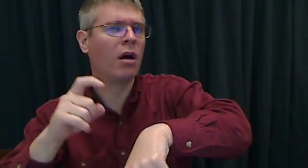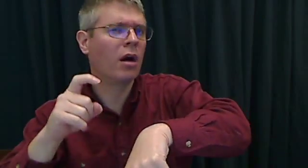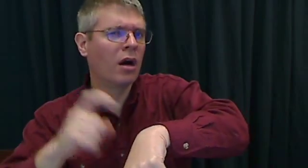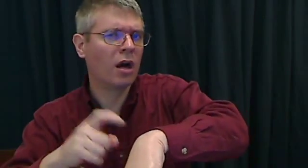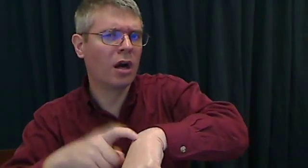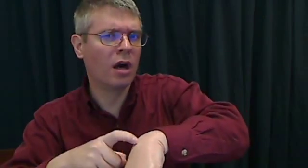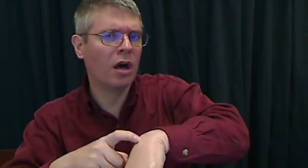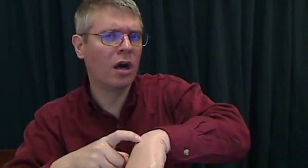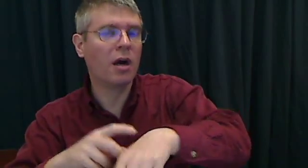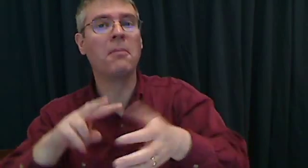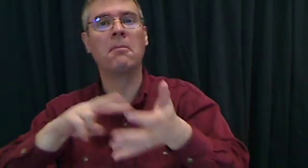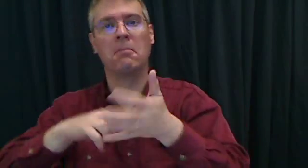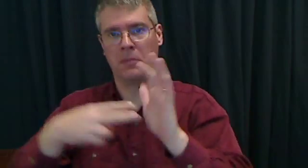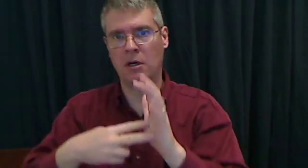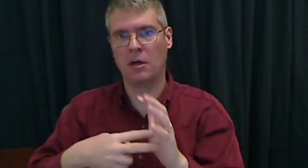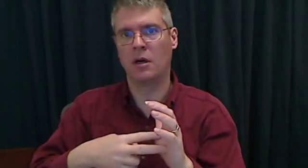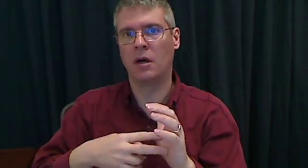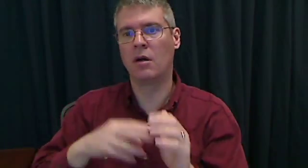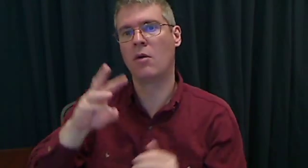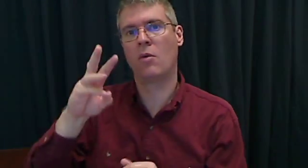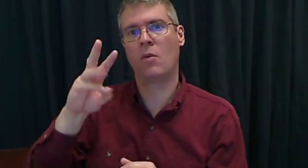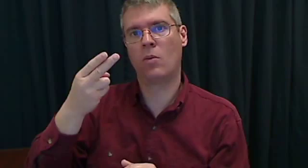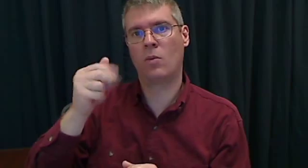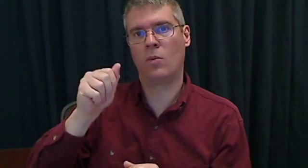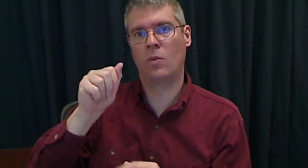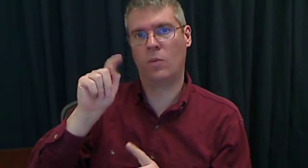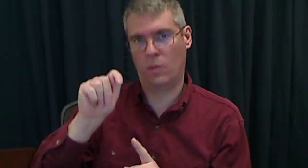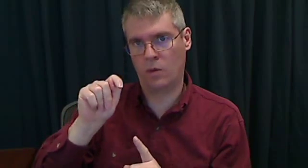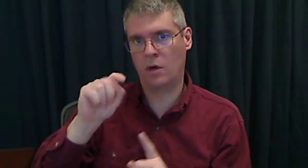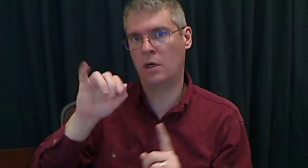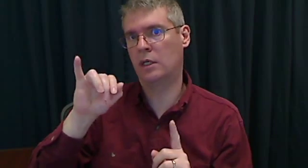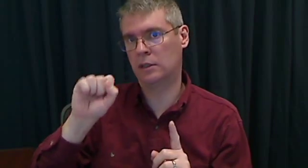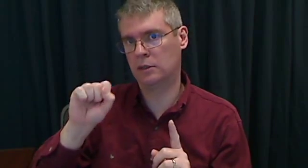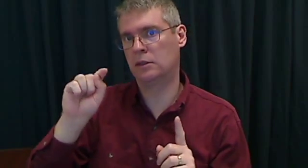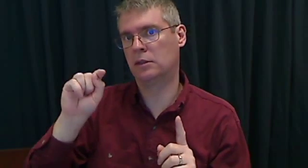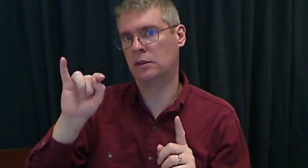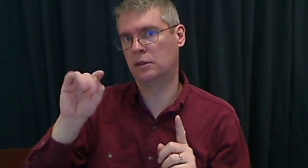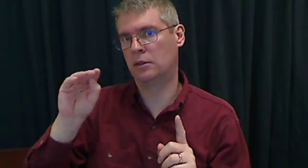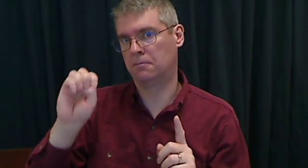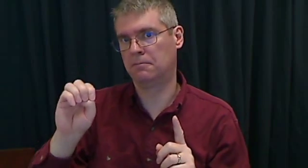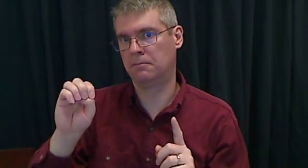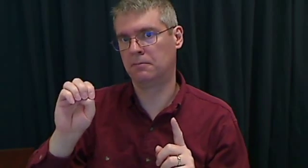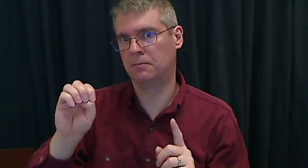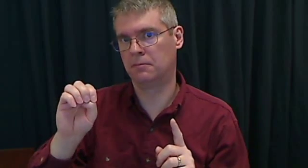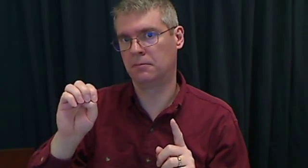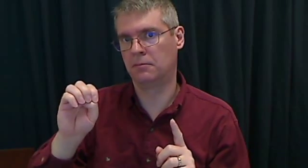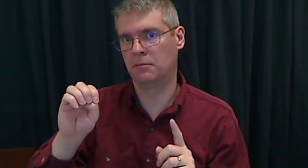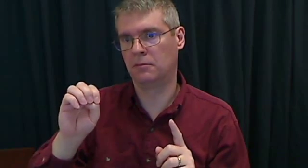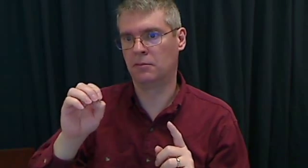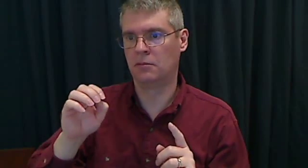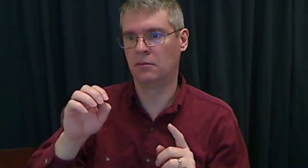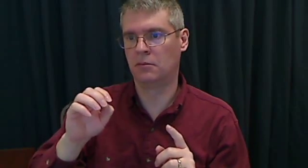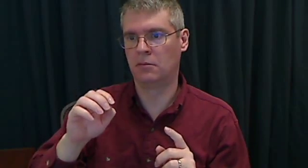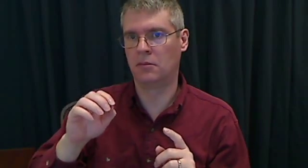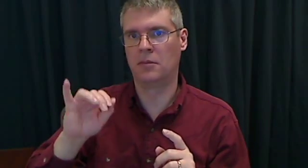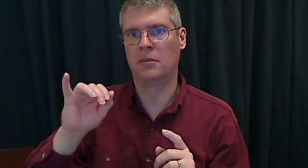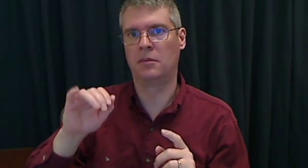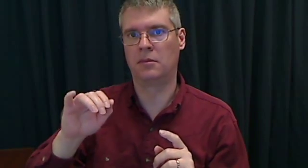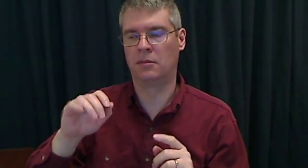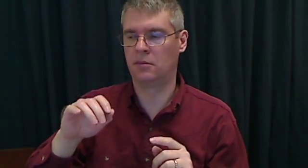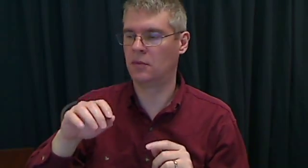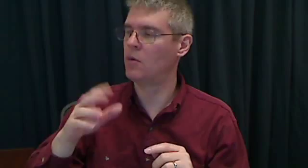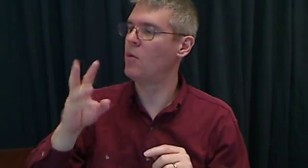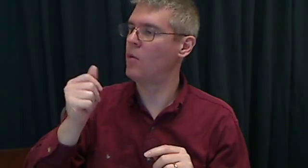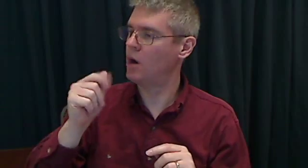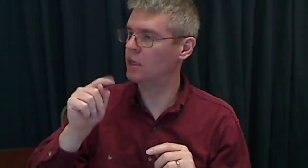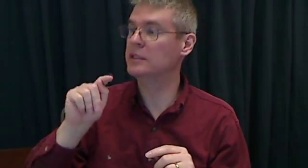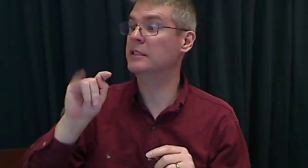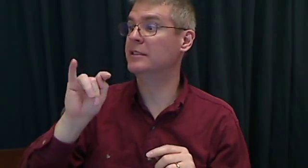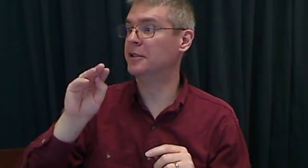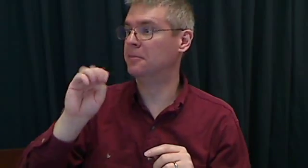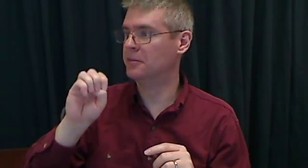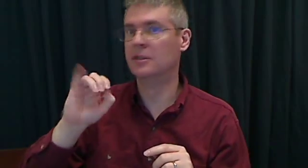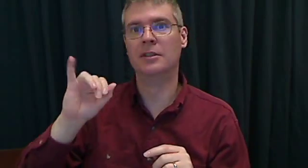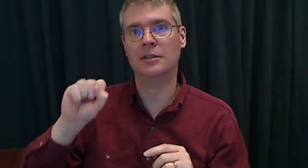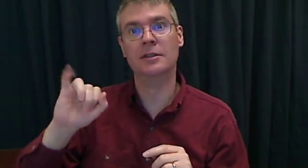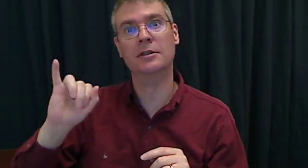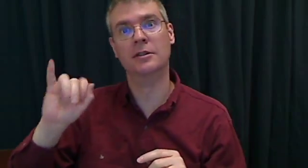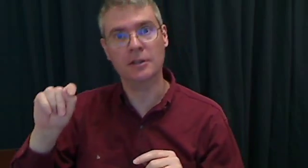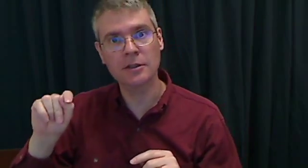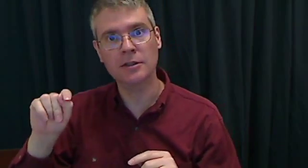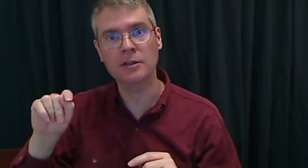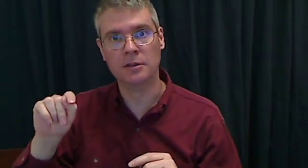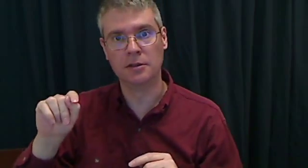That pointing at the wrist with the furrowed brows means "what time is it?"